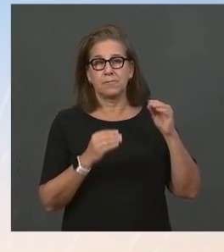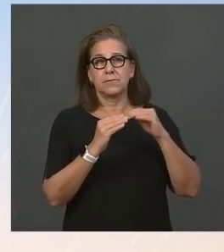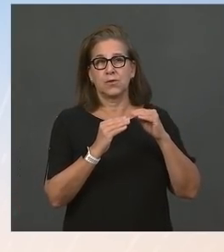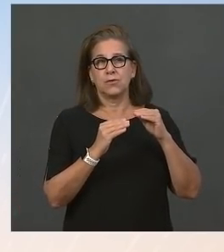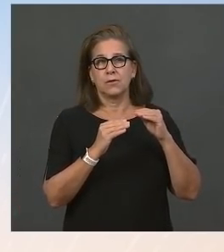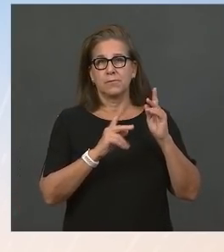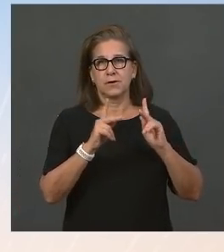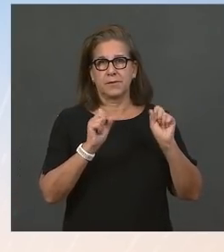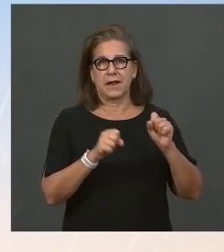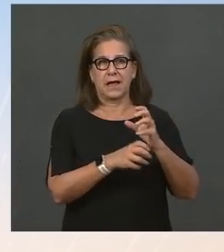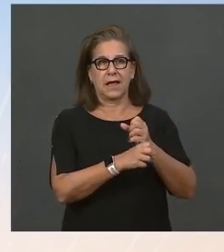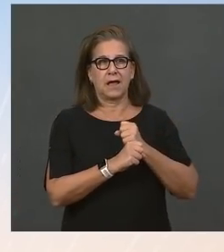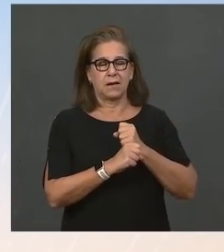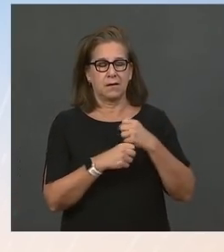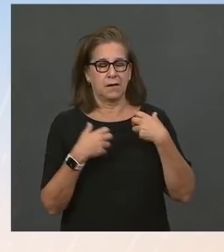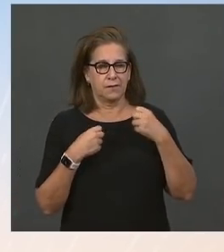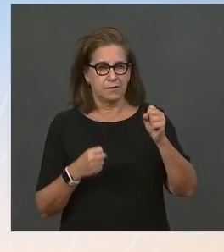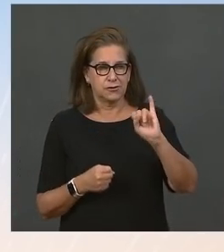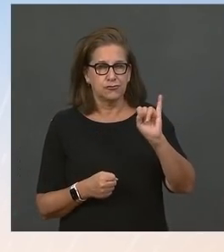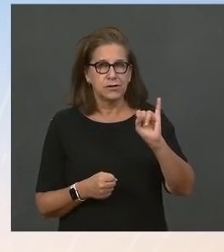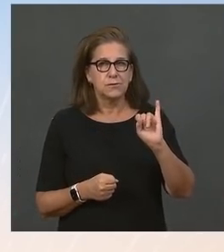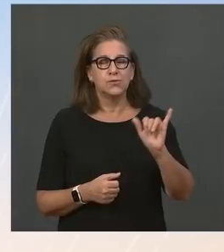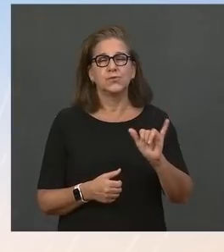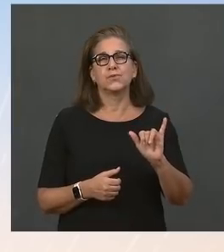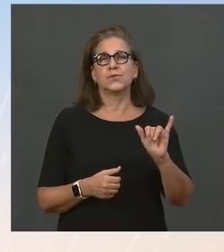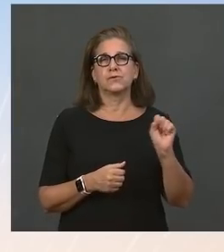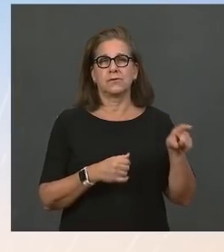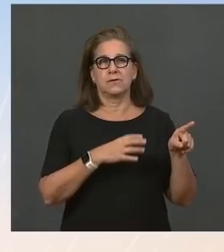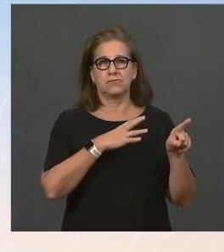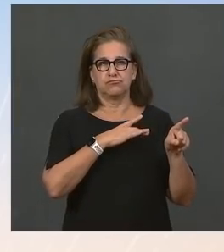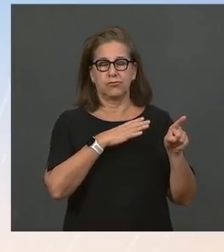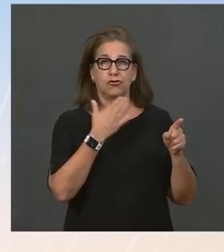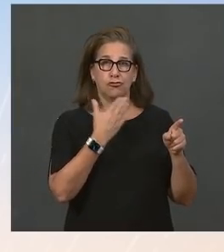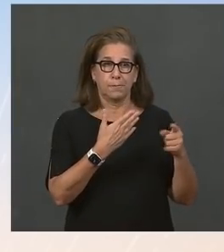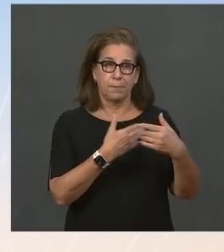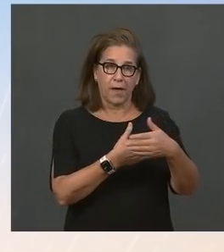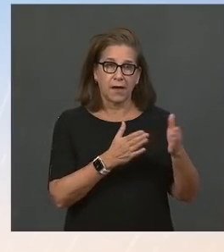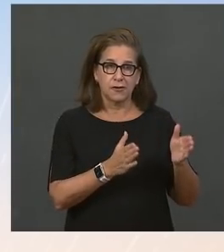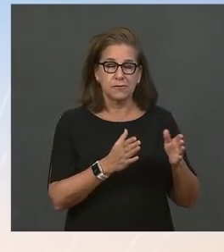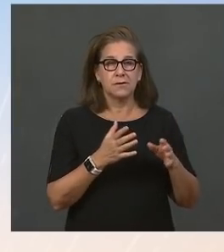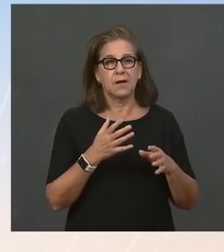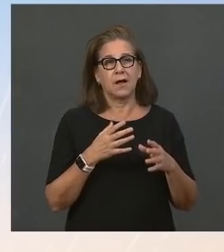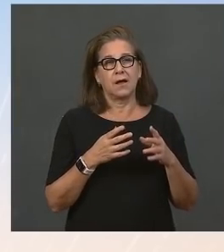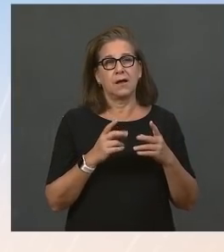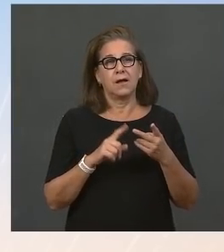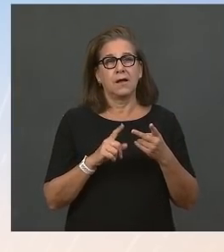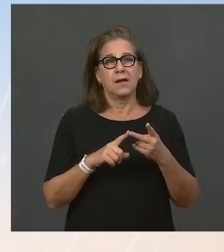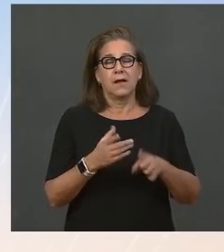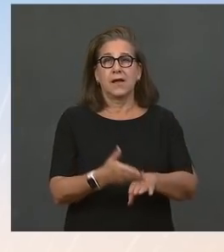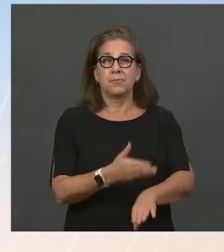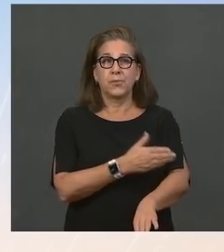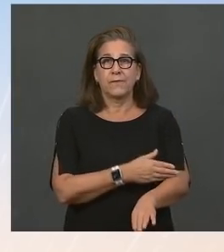in history by extending the Child Tax Credit. · and a new investment in housing that is greater than the entire current annual budget